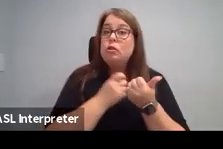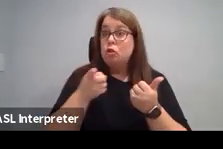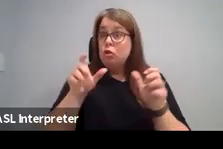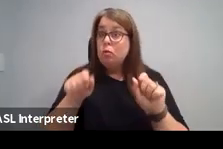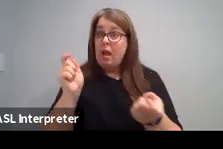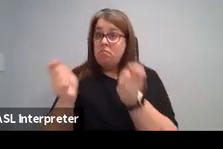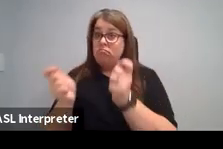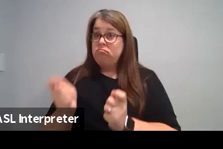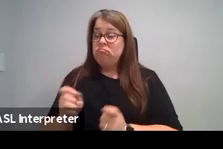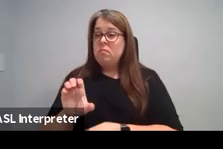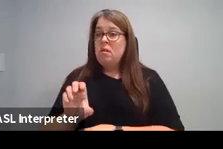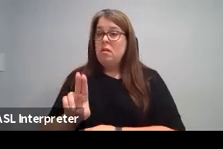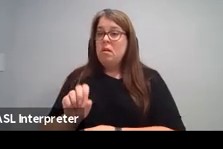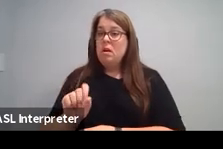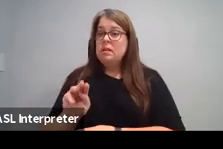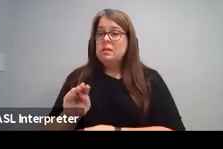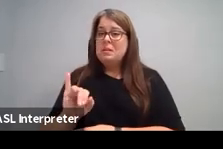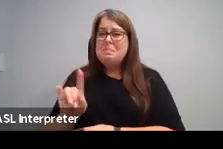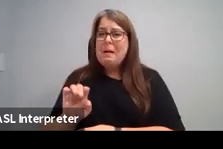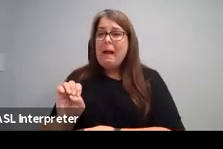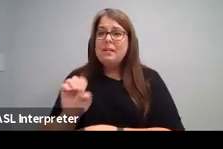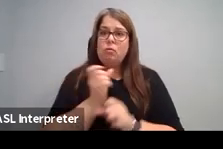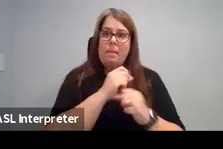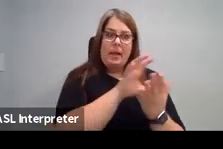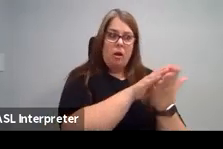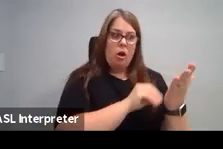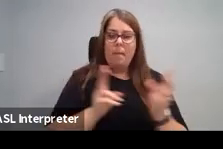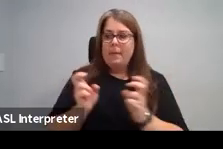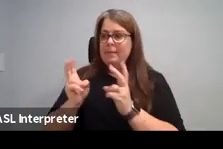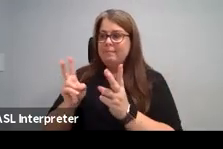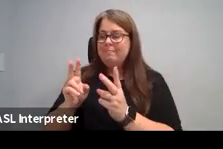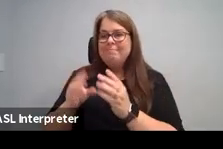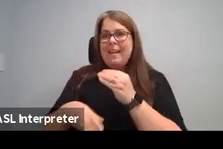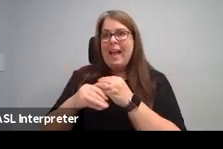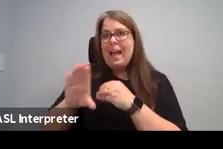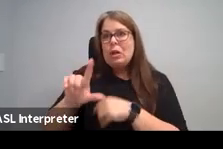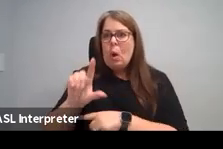Allison Frenzel : You can customize them put your program logos on them change take stuff out. You don't like